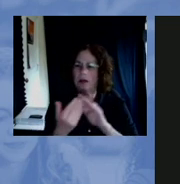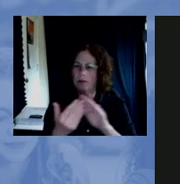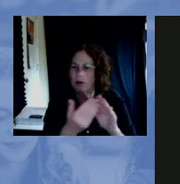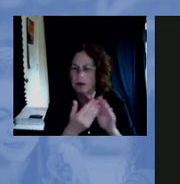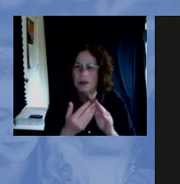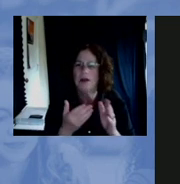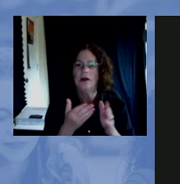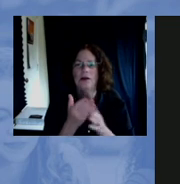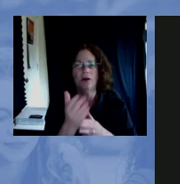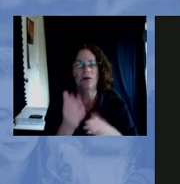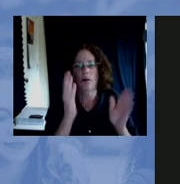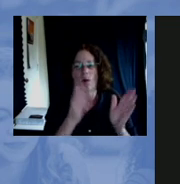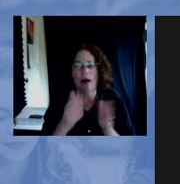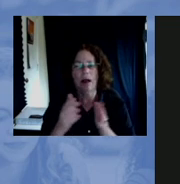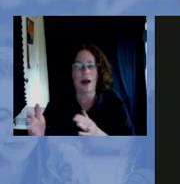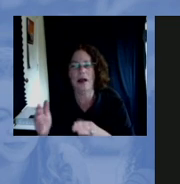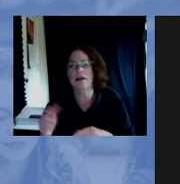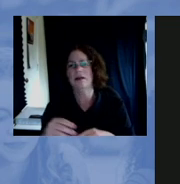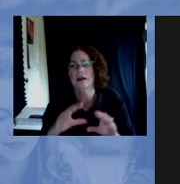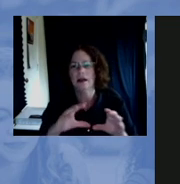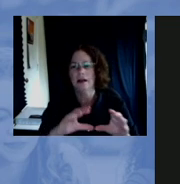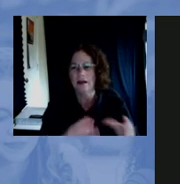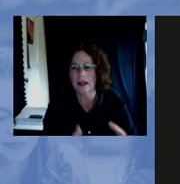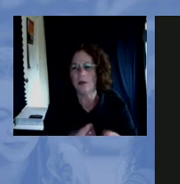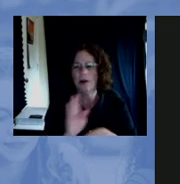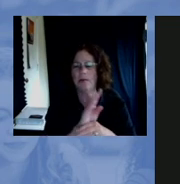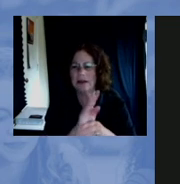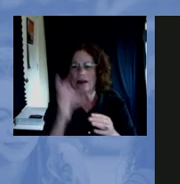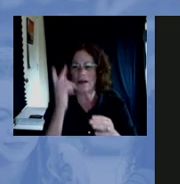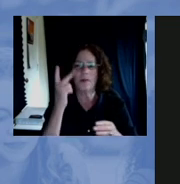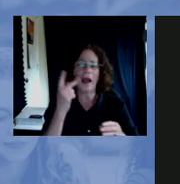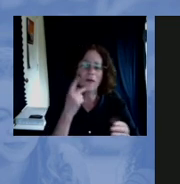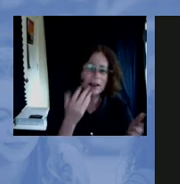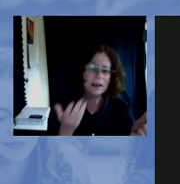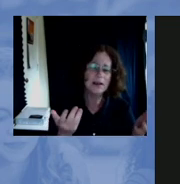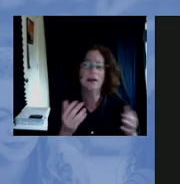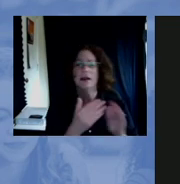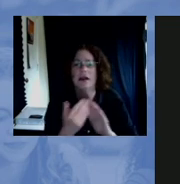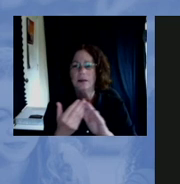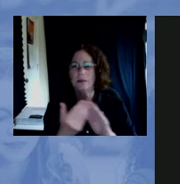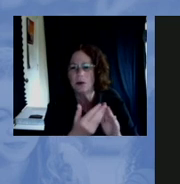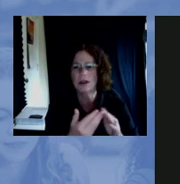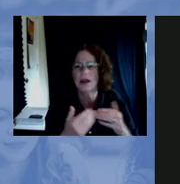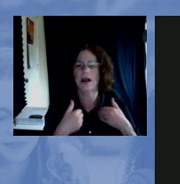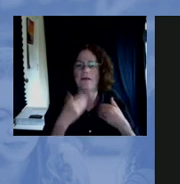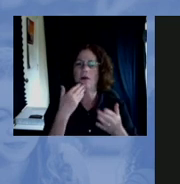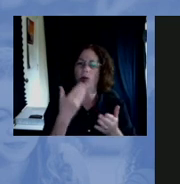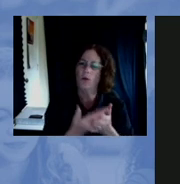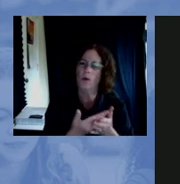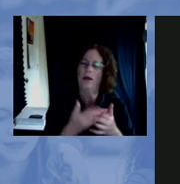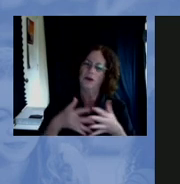OF PARENTS, STUDENTS, THE BUSINESS COMMUNITY, VERY WELL ENTRENCHED PRESENCE AT THE FEDERAL